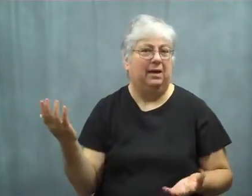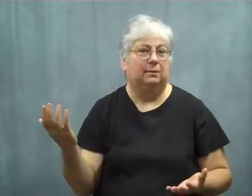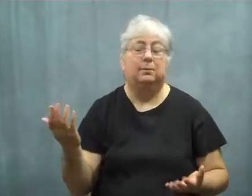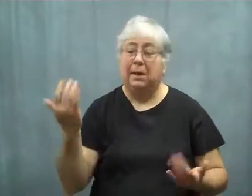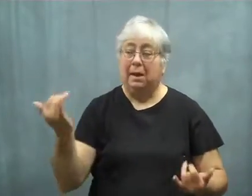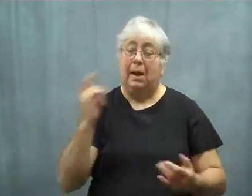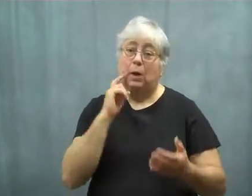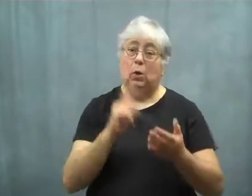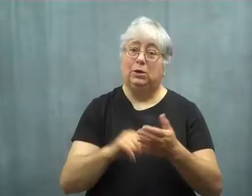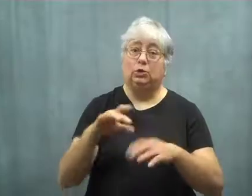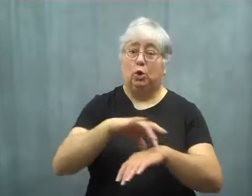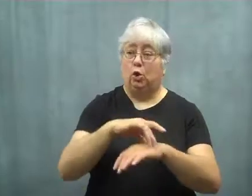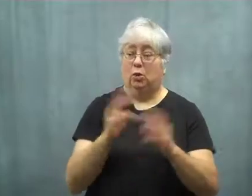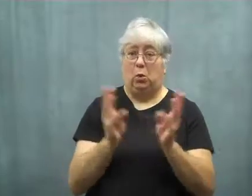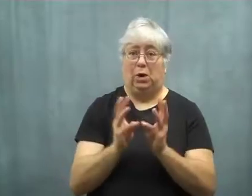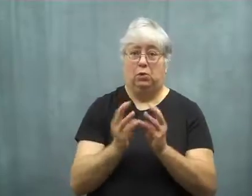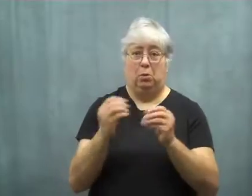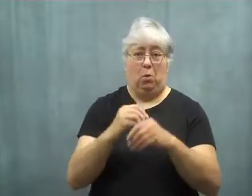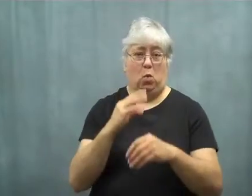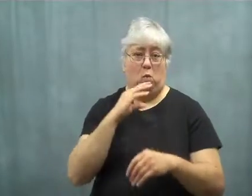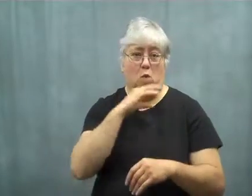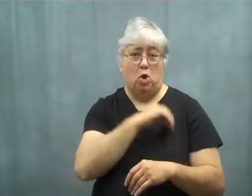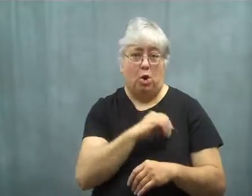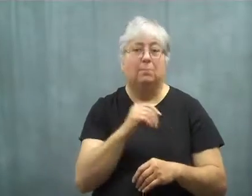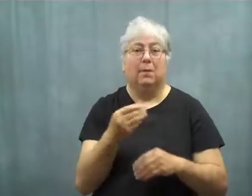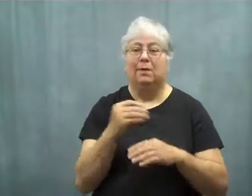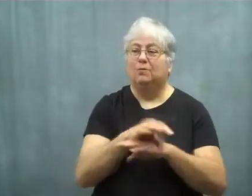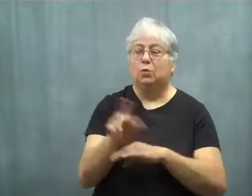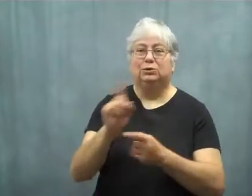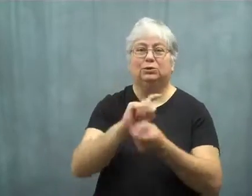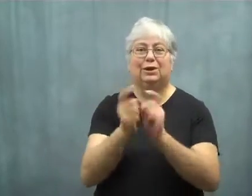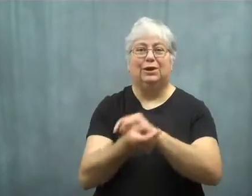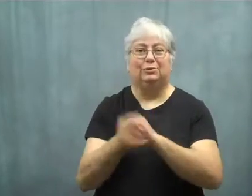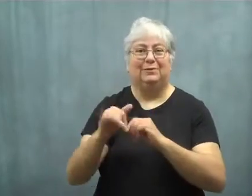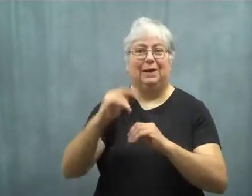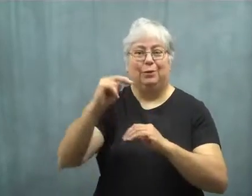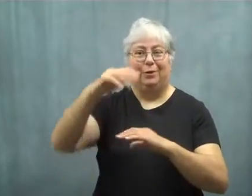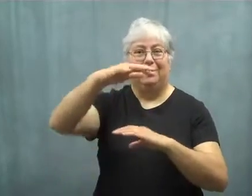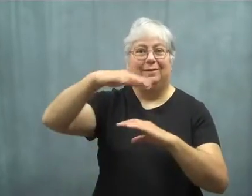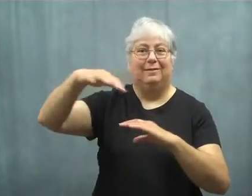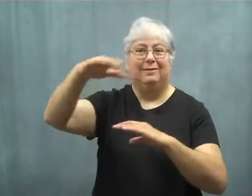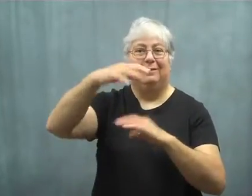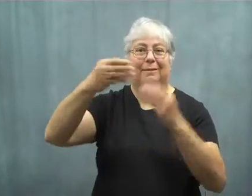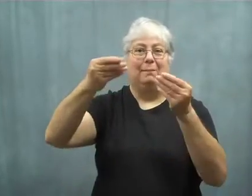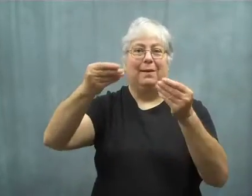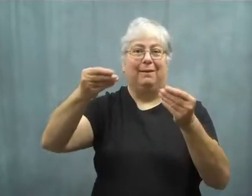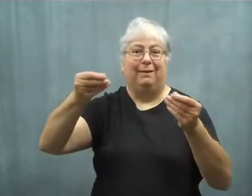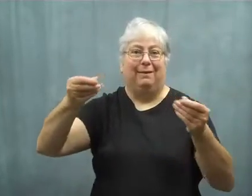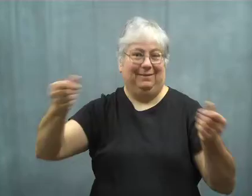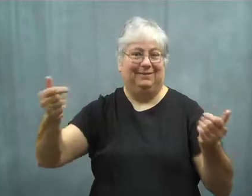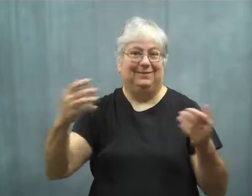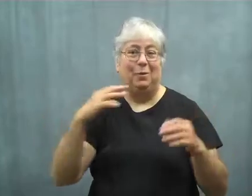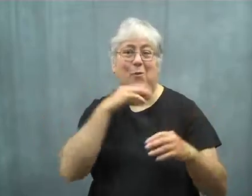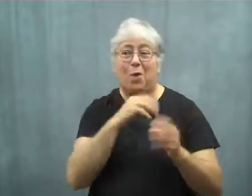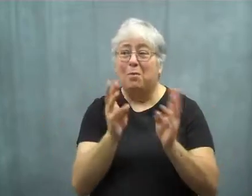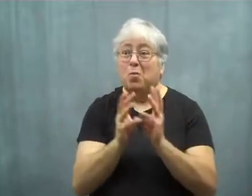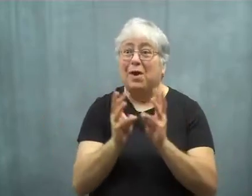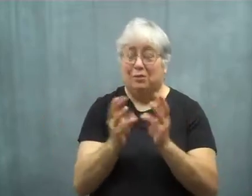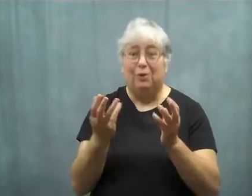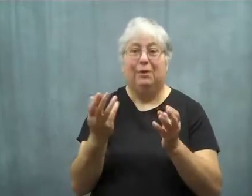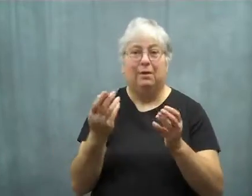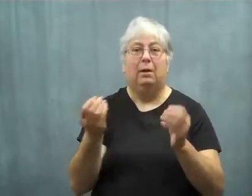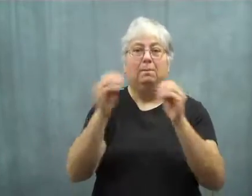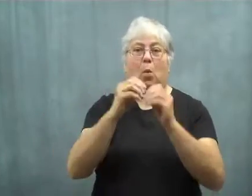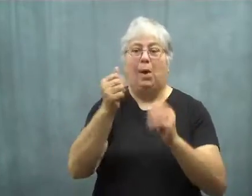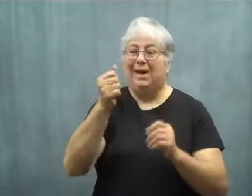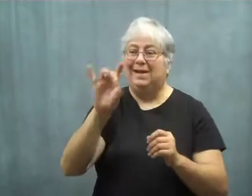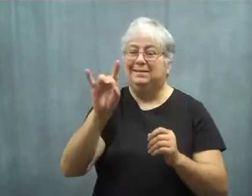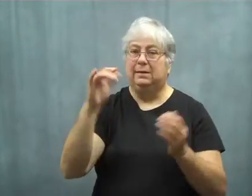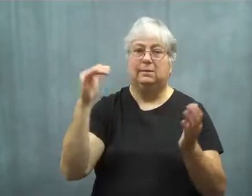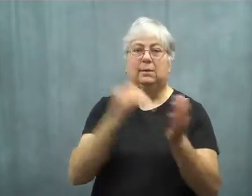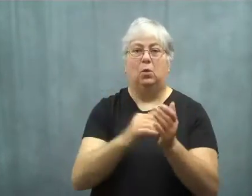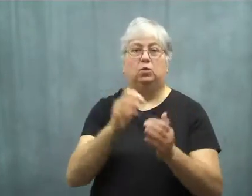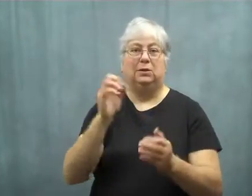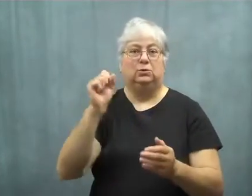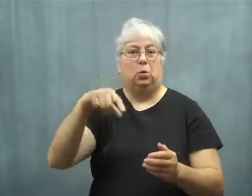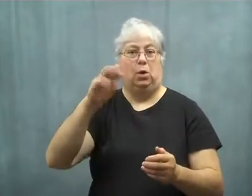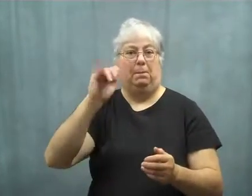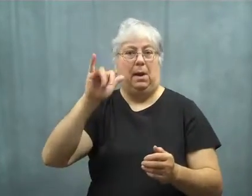With global warming, the ice cap is melting, causing changes in the Arctic.